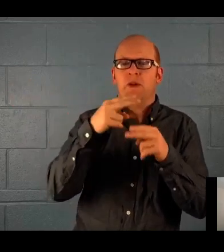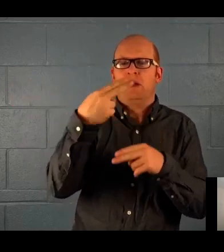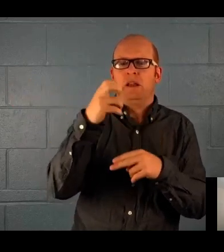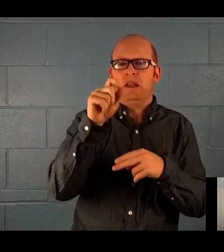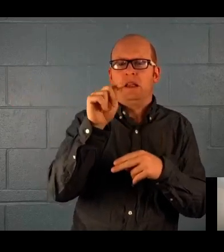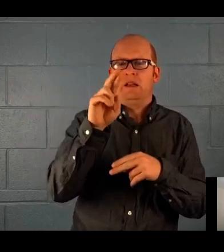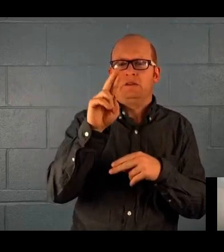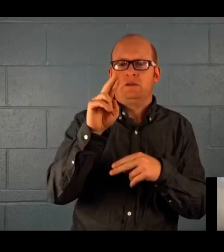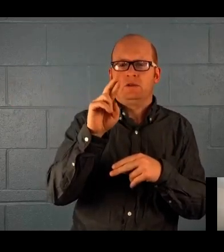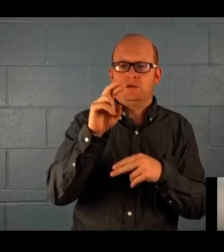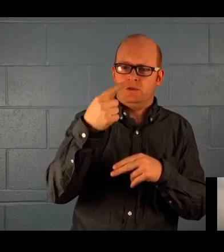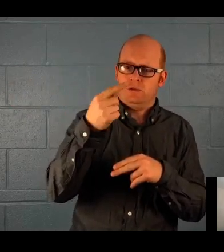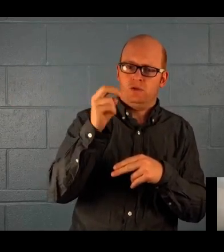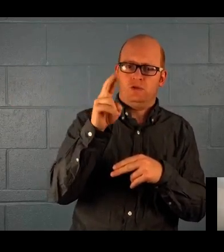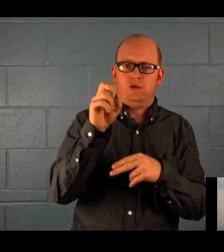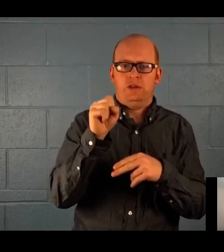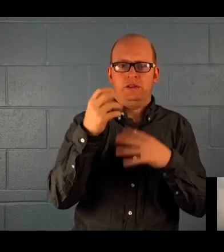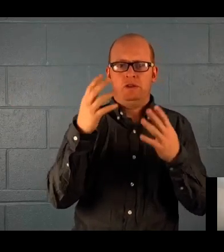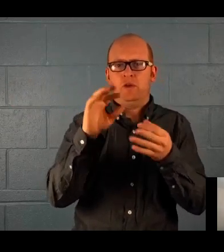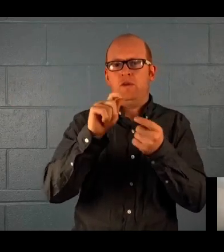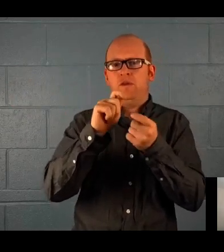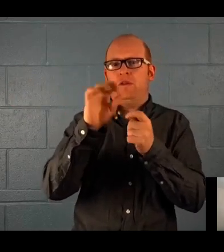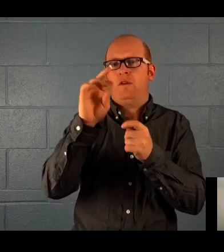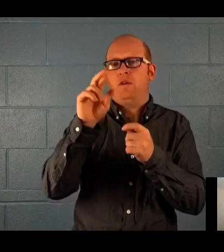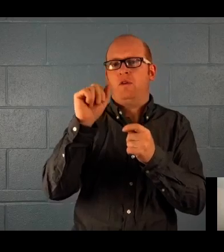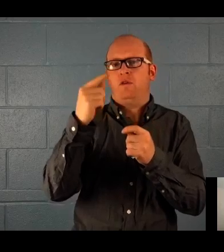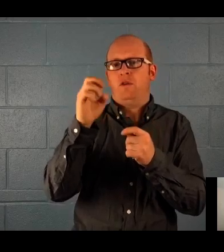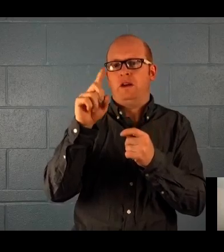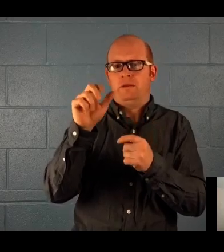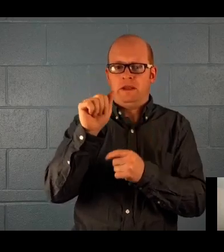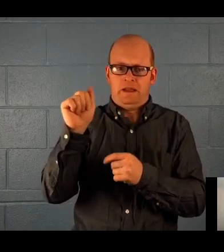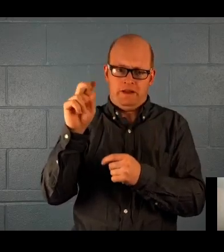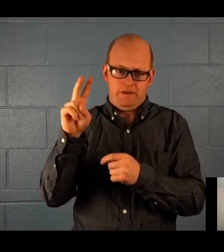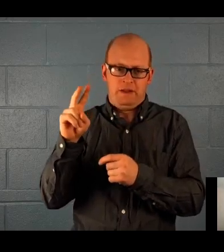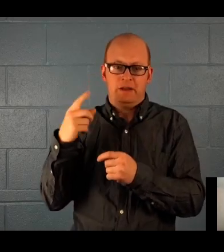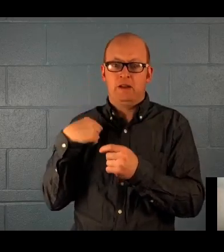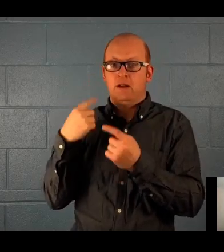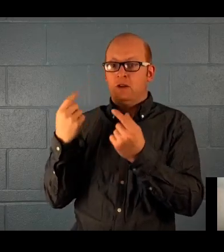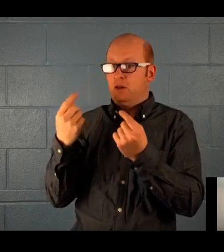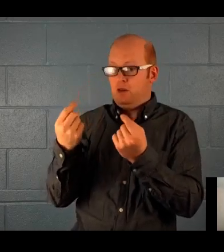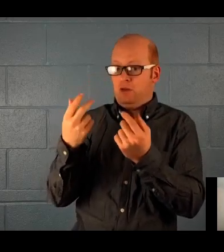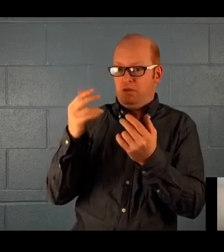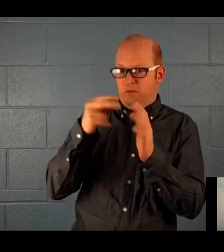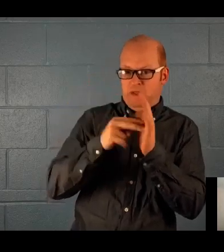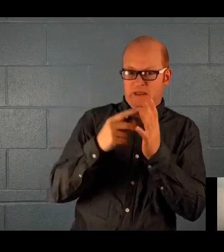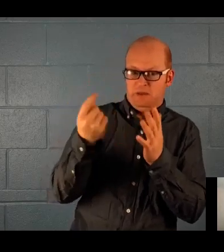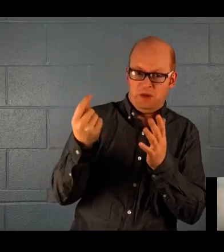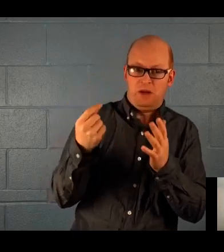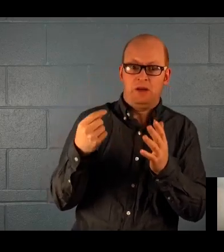I just have to go over a few simple concepts associated with AAV packaging.